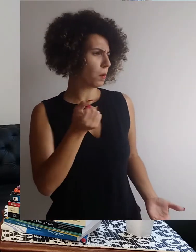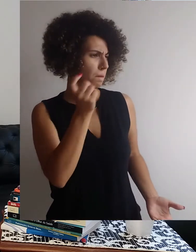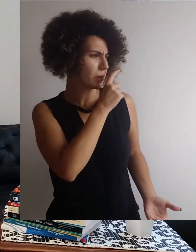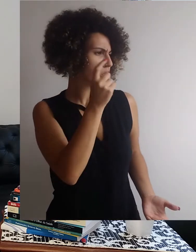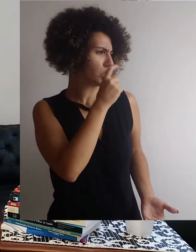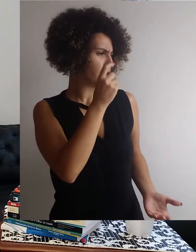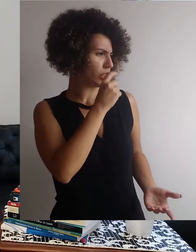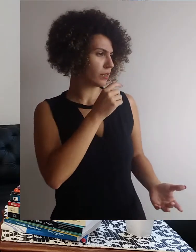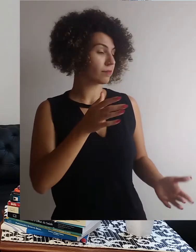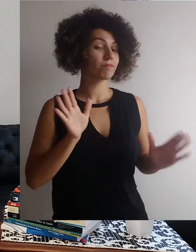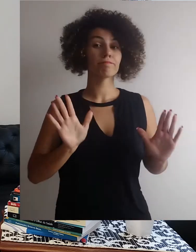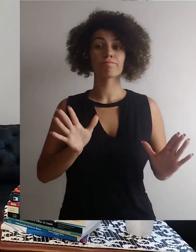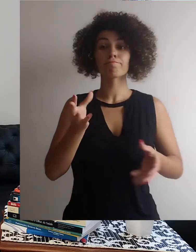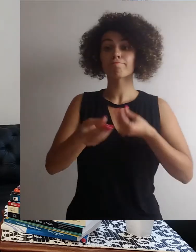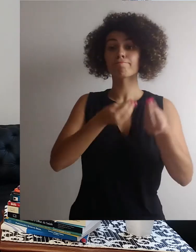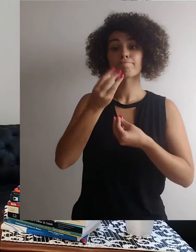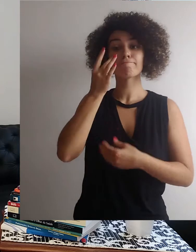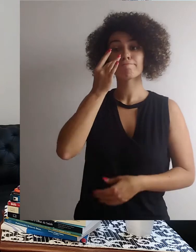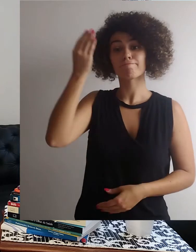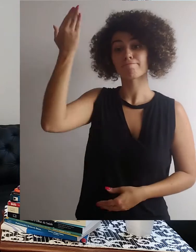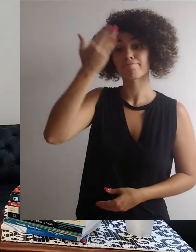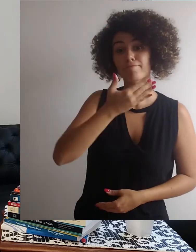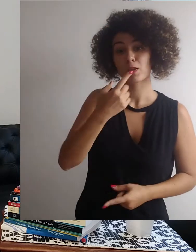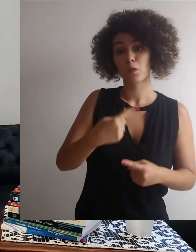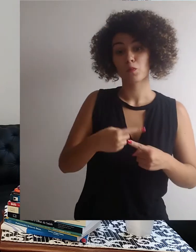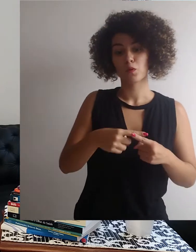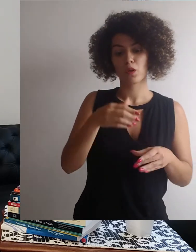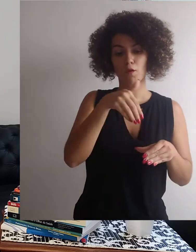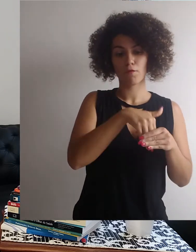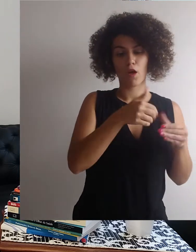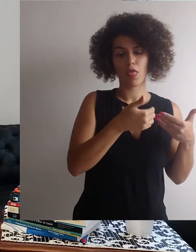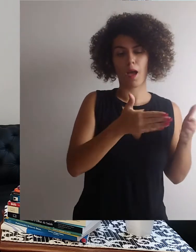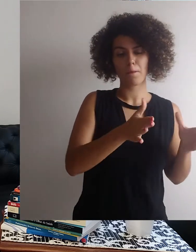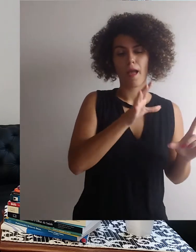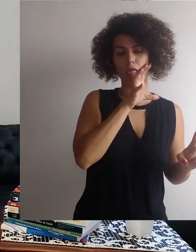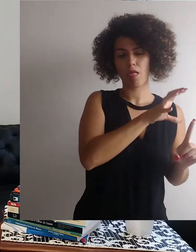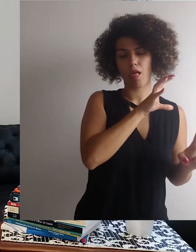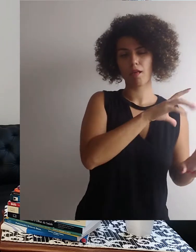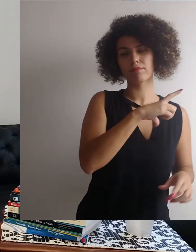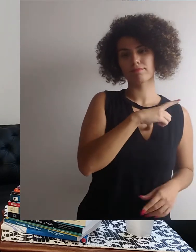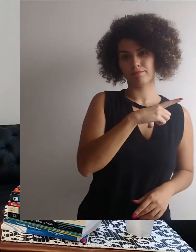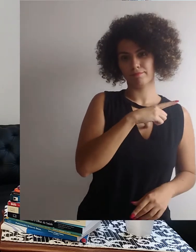opposition claimed that there was fraud but there was not much argument at the time, as the process was